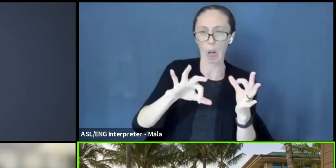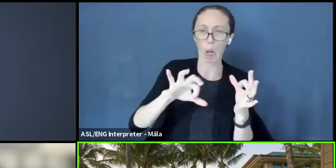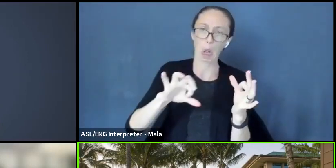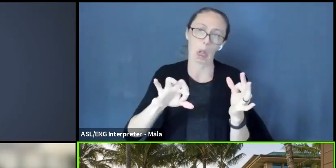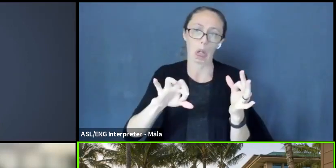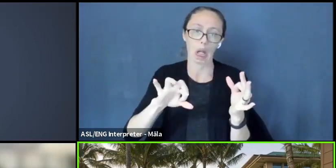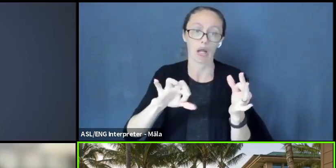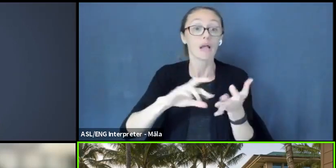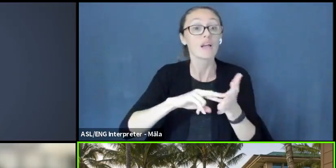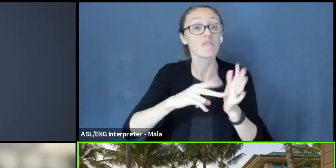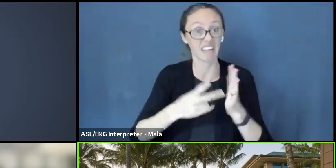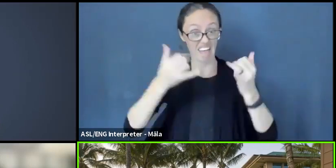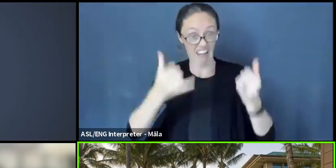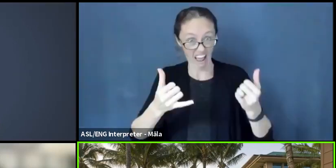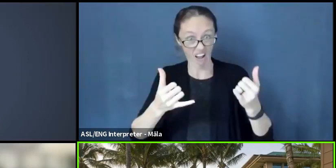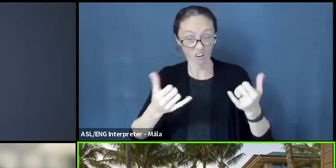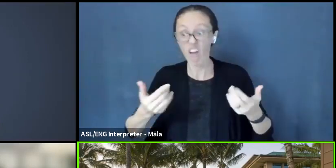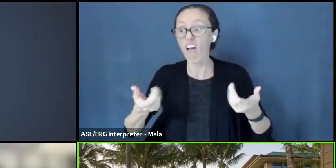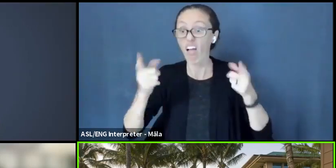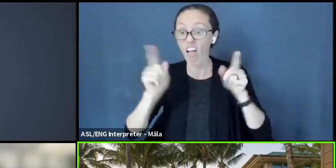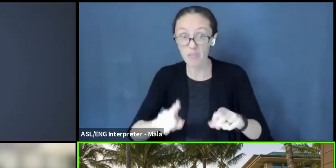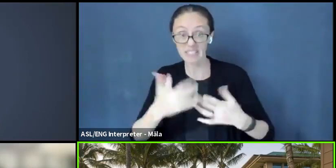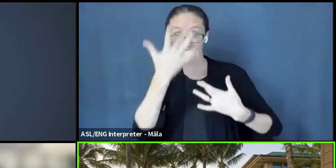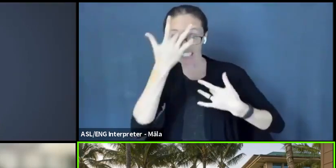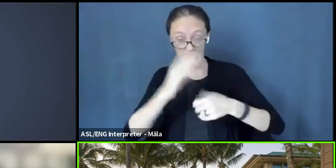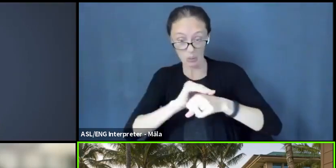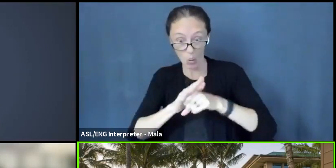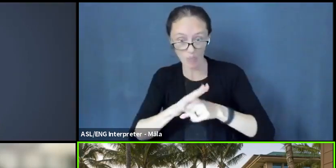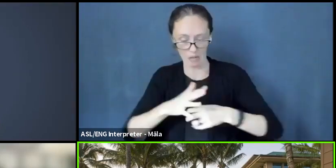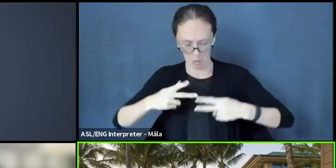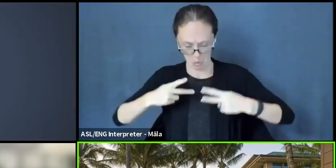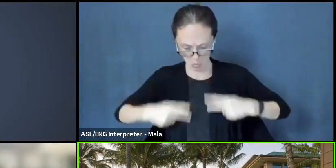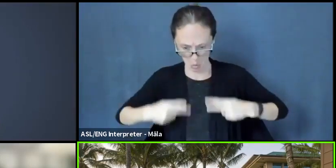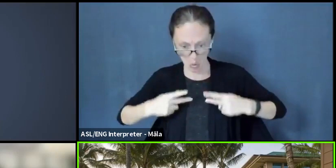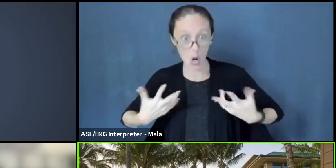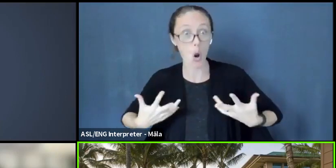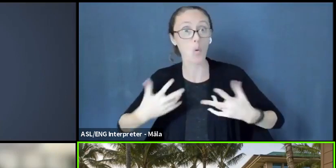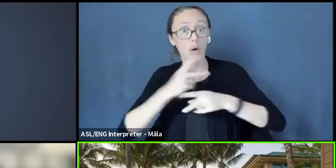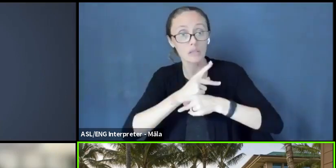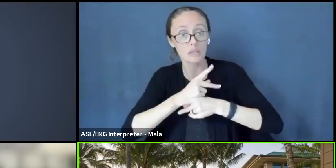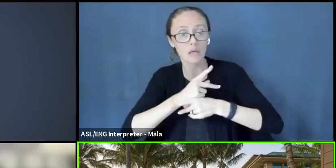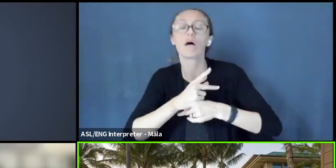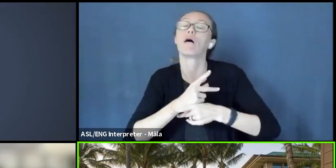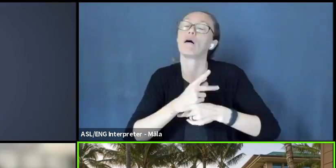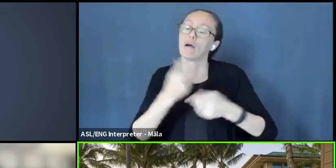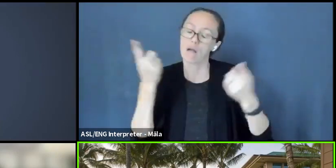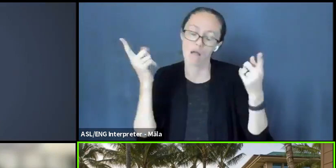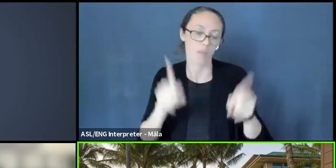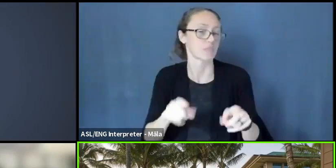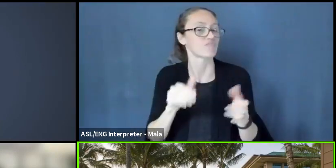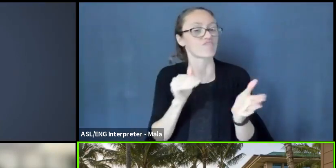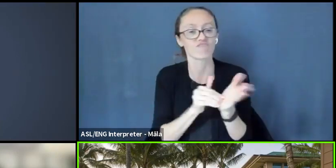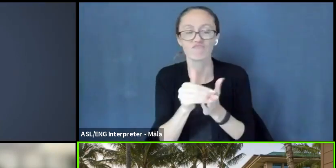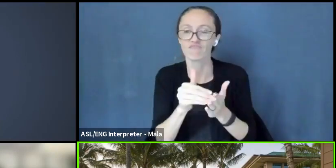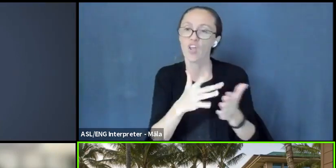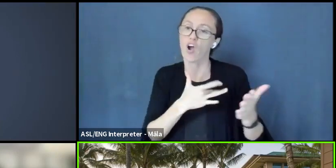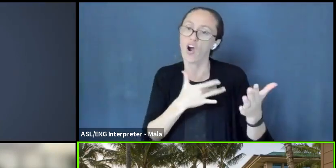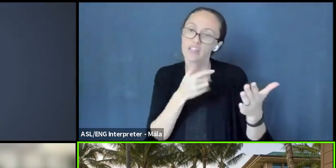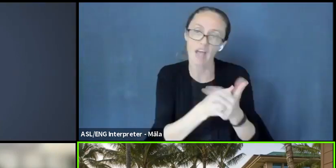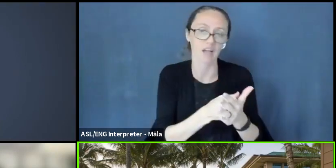pneumonia. How we also see, many, many people with heart attacks or sometimes the virus can directly